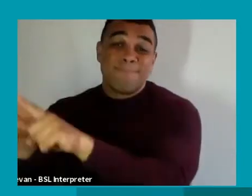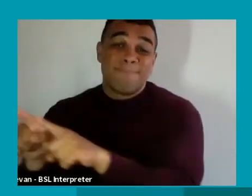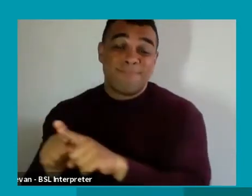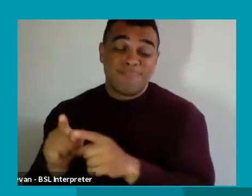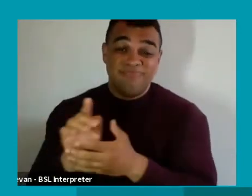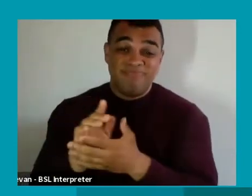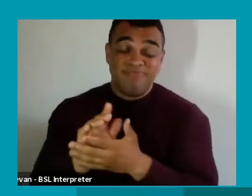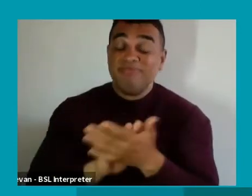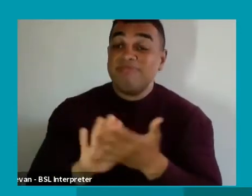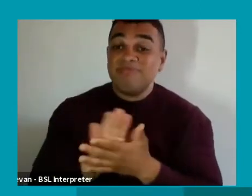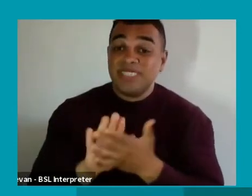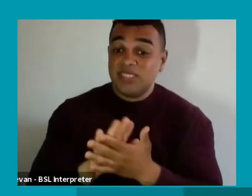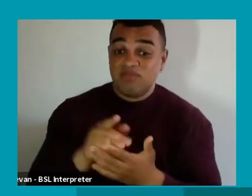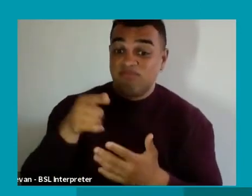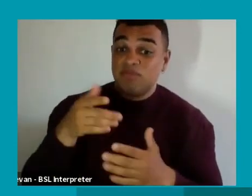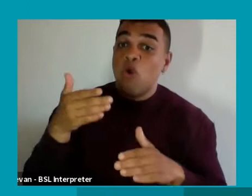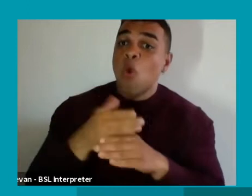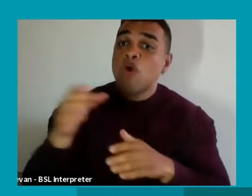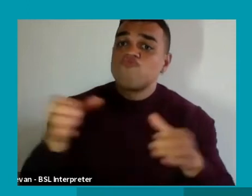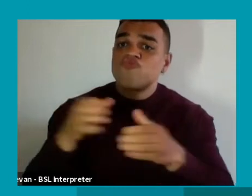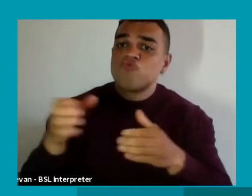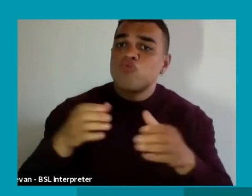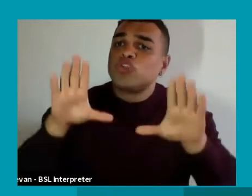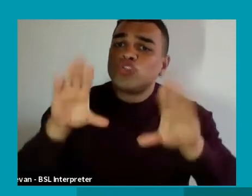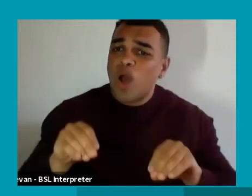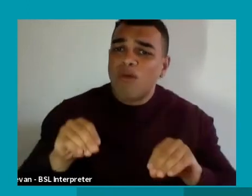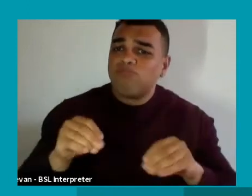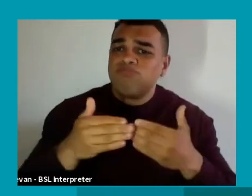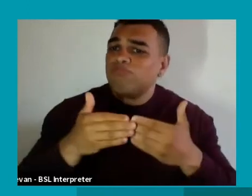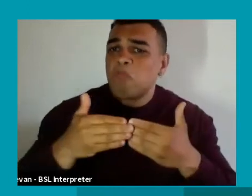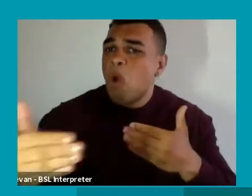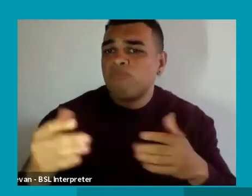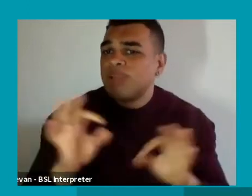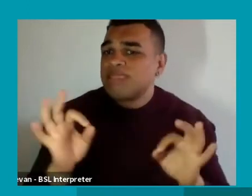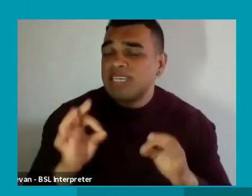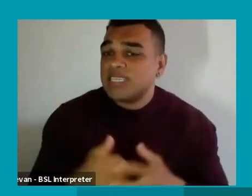it doesn't tell them enough about you, doesn't tell a recruiter enough you don't stand out.